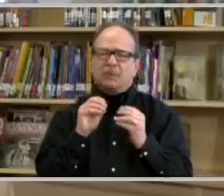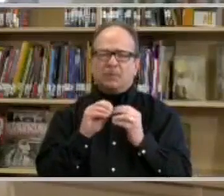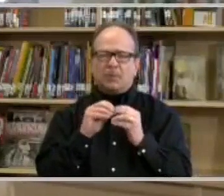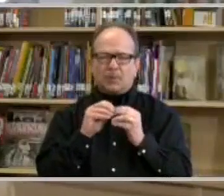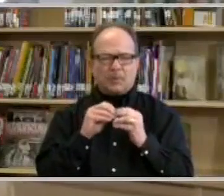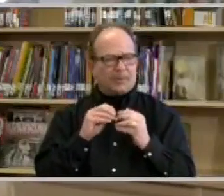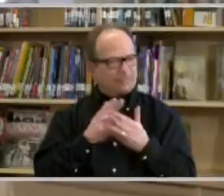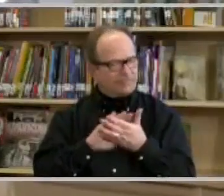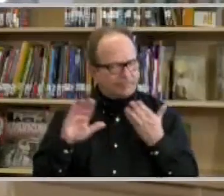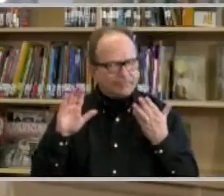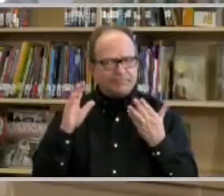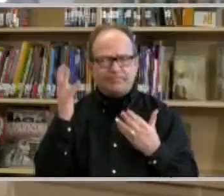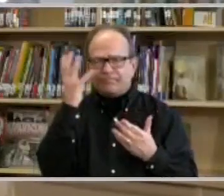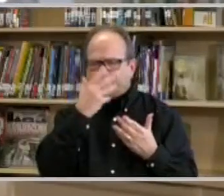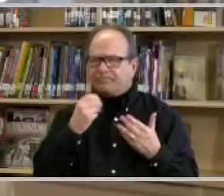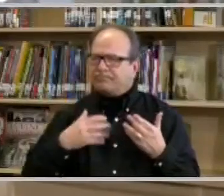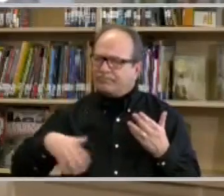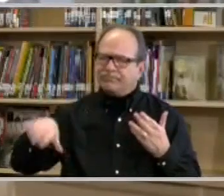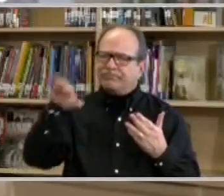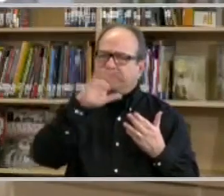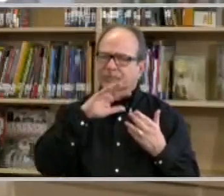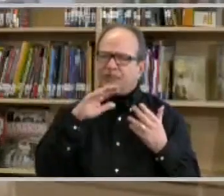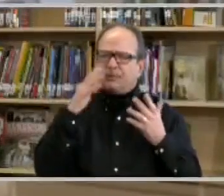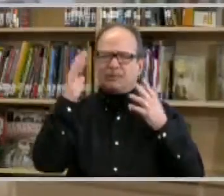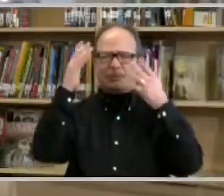NOTICED IS THAT IT'S MORE